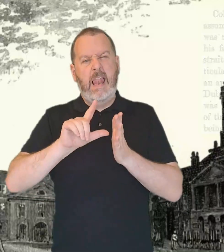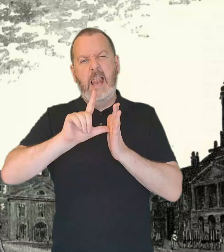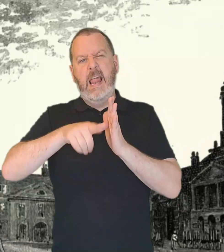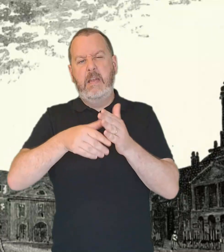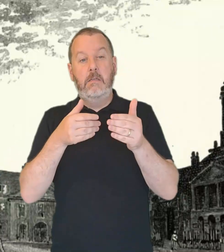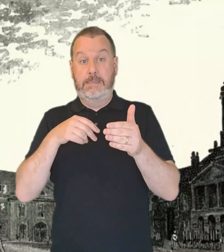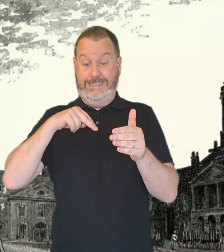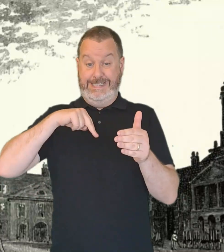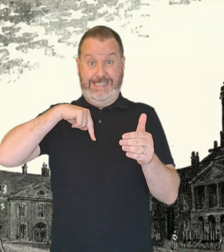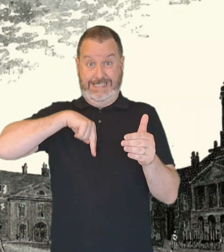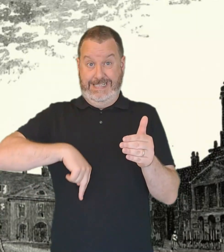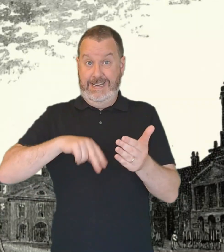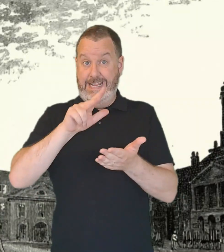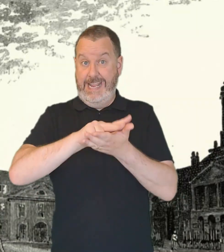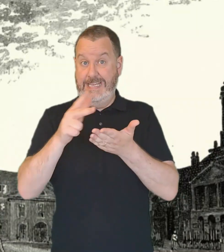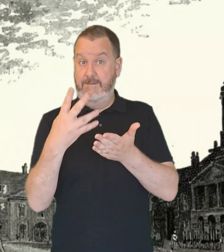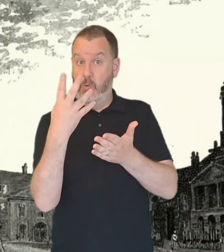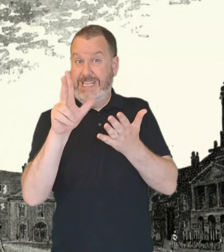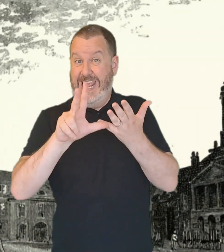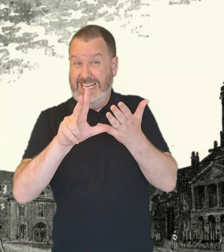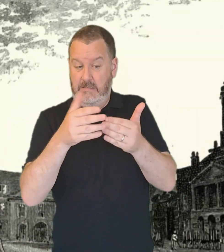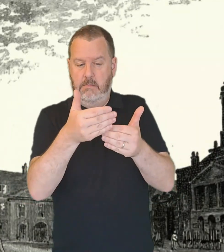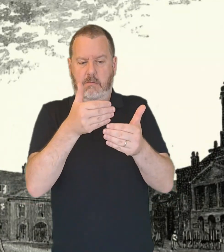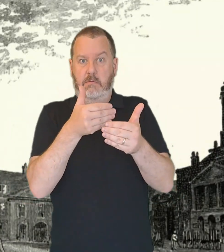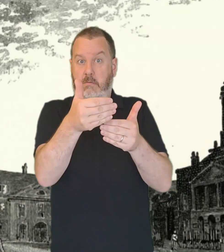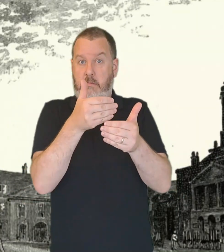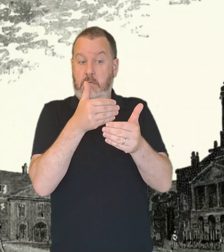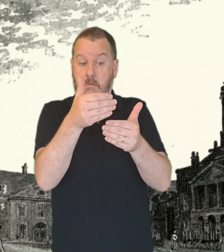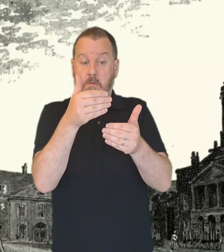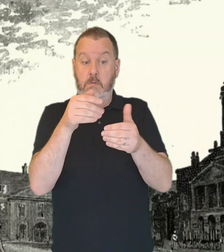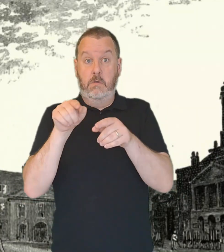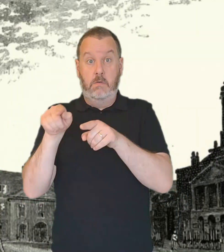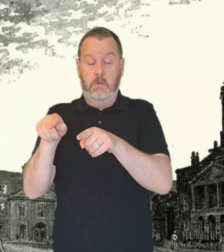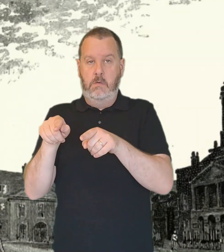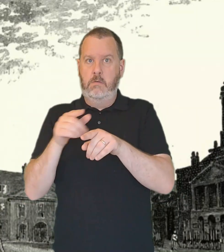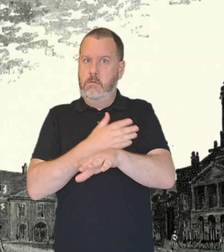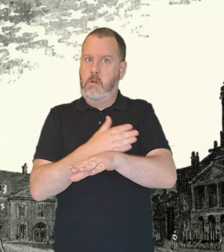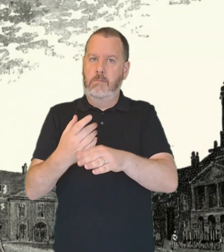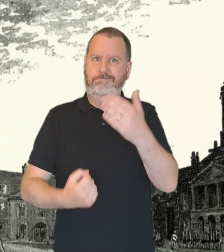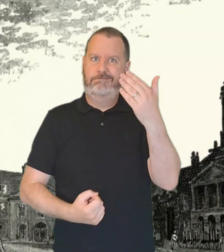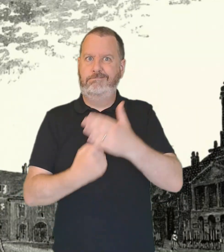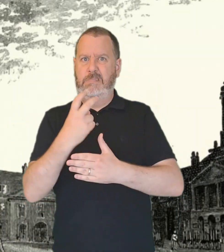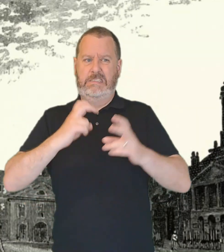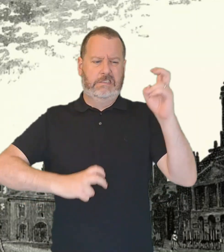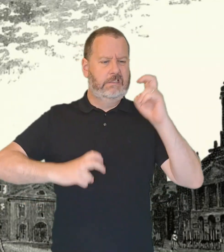In late 1847, a dispute began that indeed threatened the position and